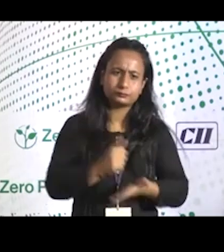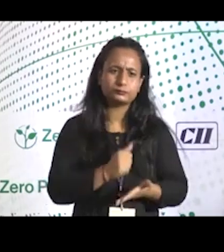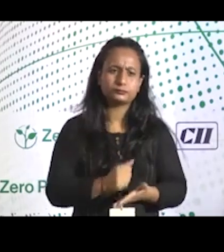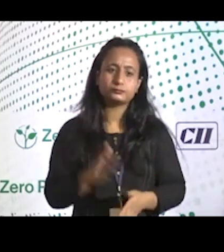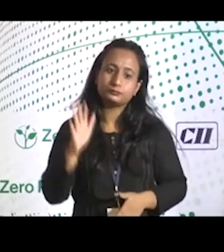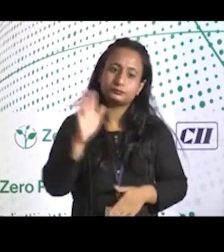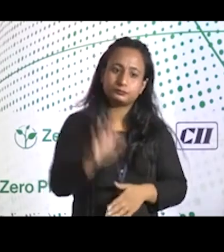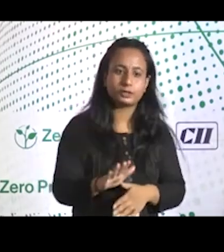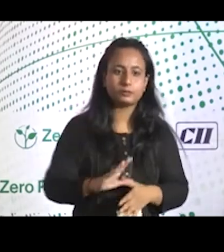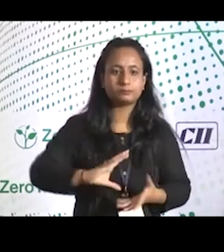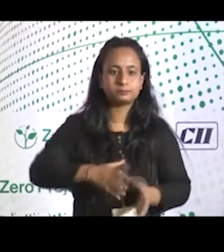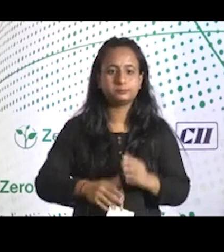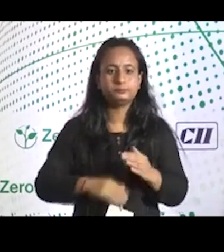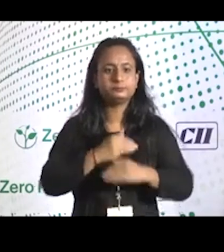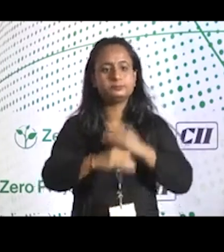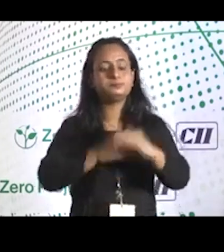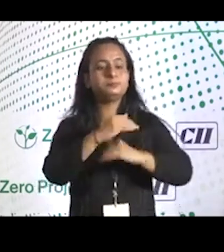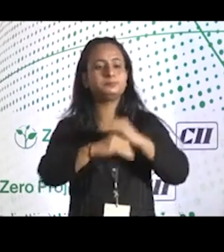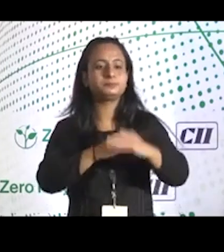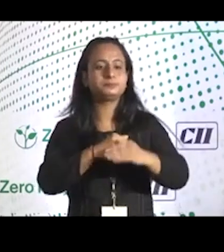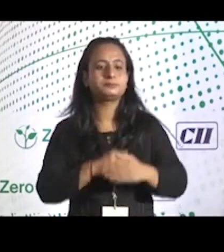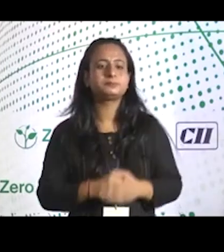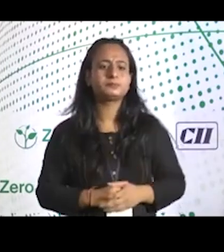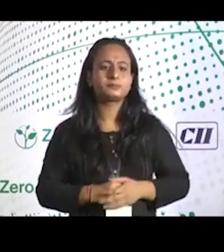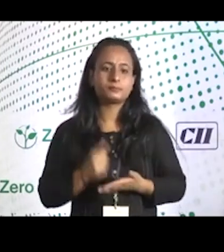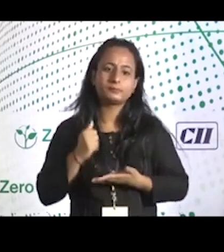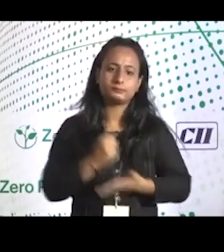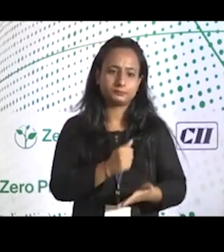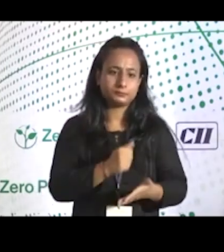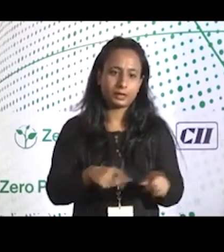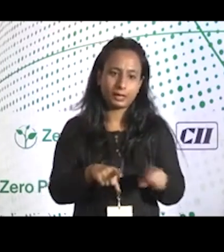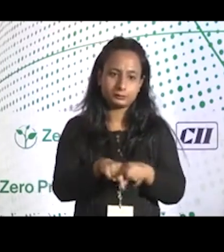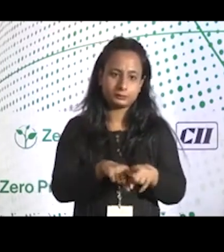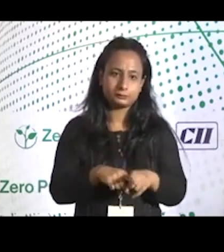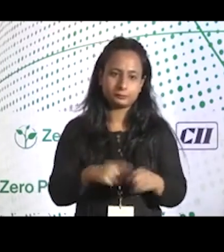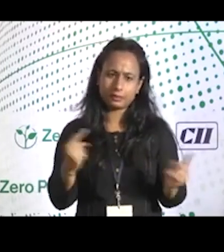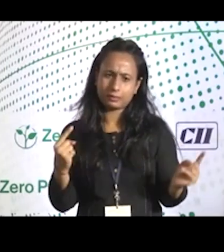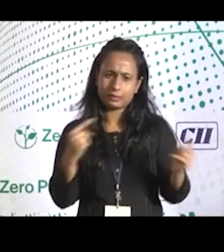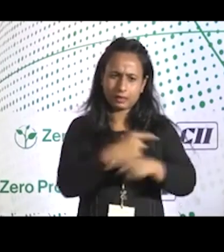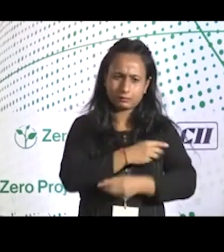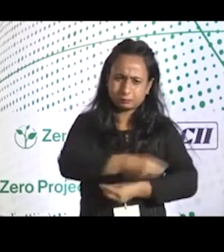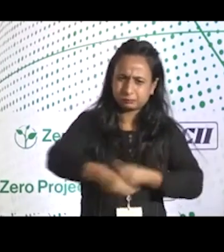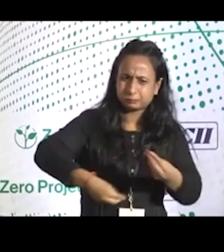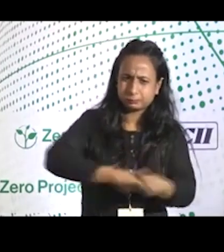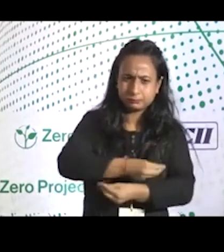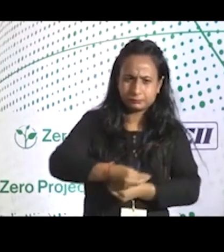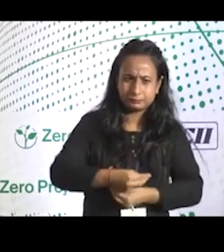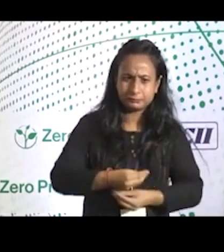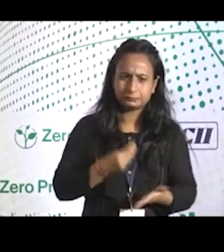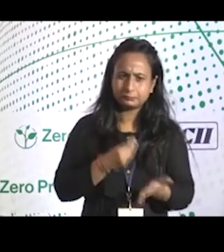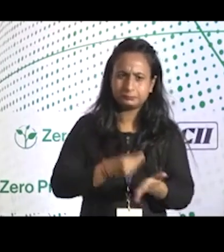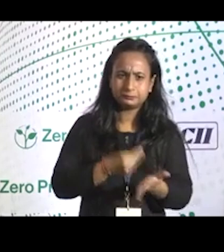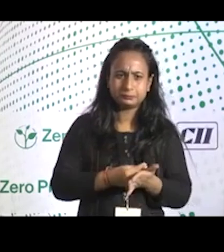But flipping it around and therefore when market capital comes in, what's the return that they are looking for?